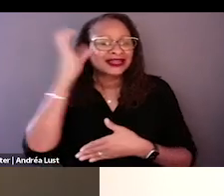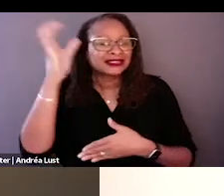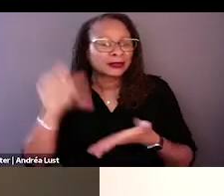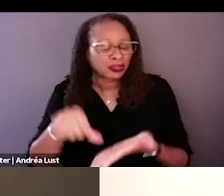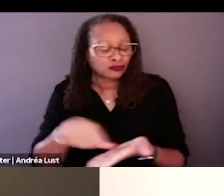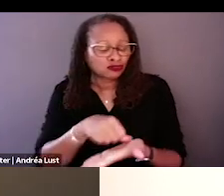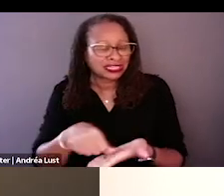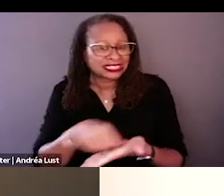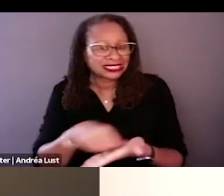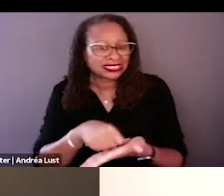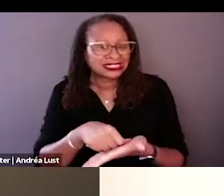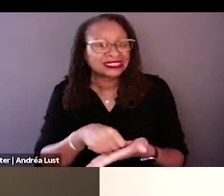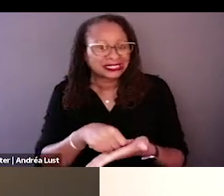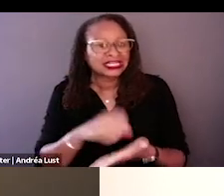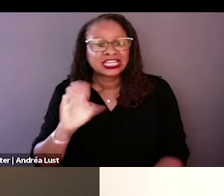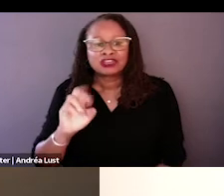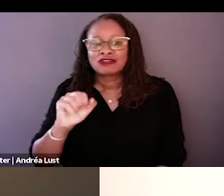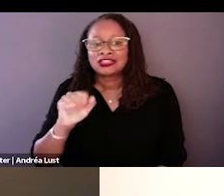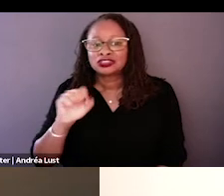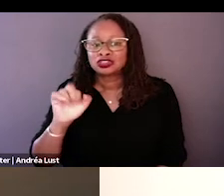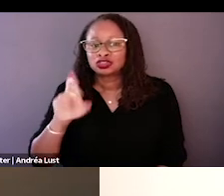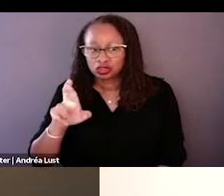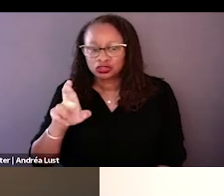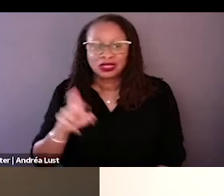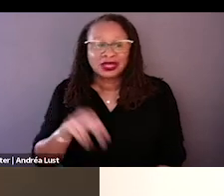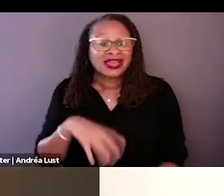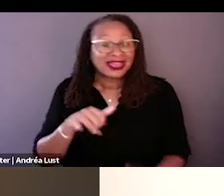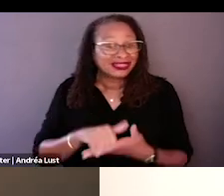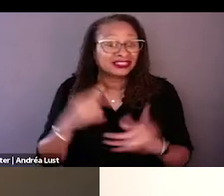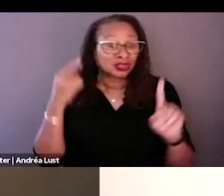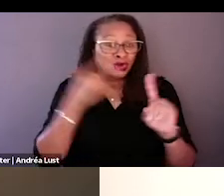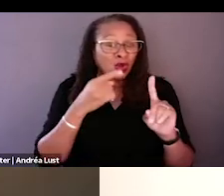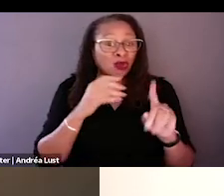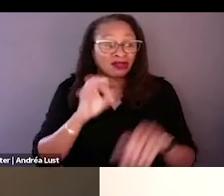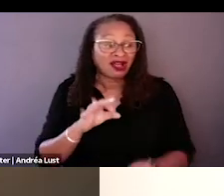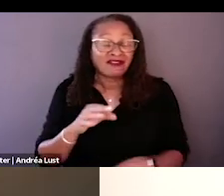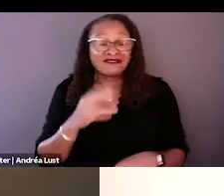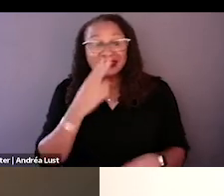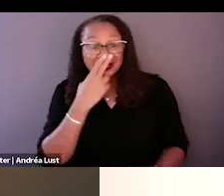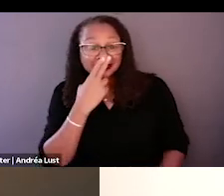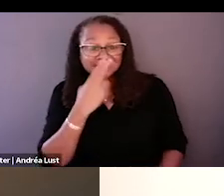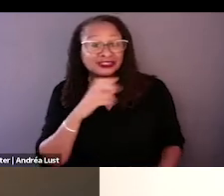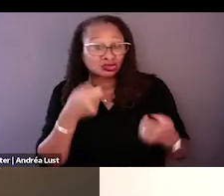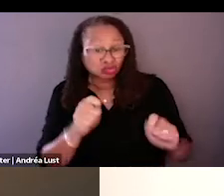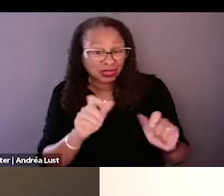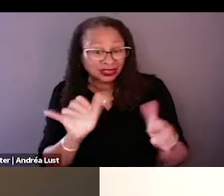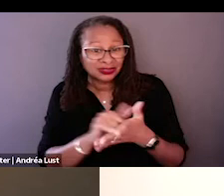dig. Can you talk about how that went and how difficult it was or how easy it was?